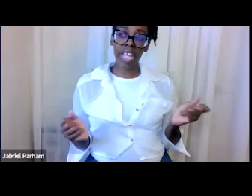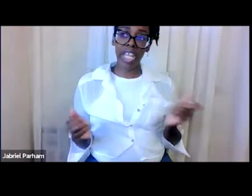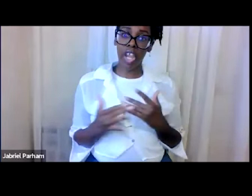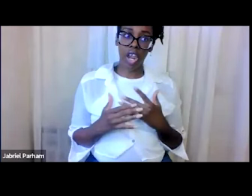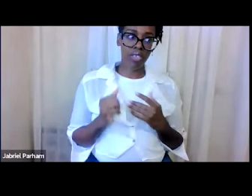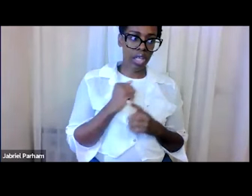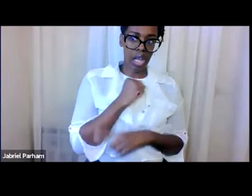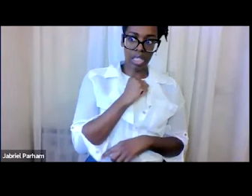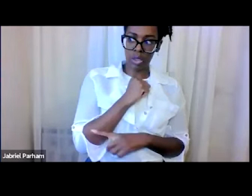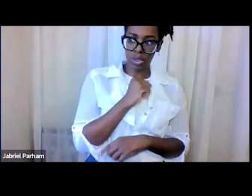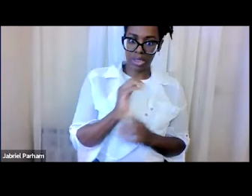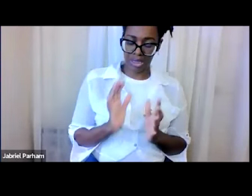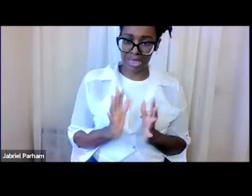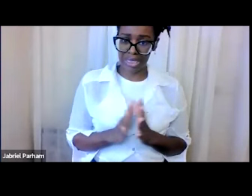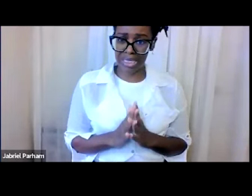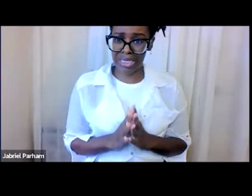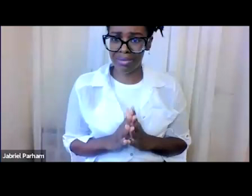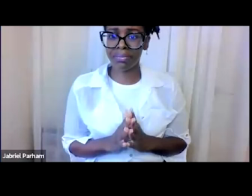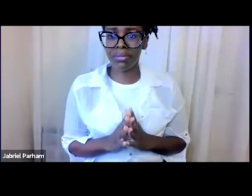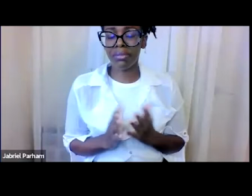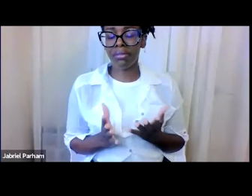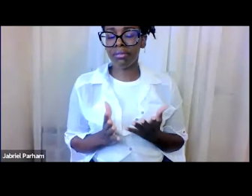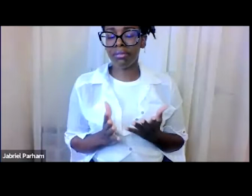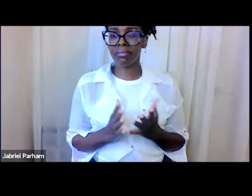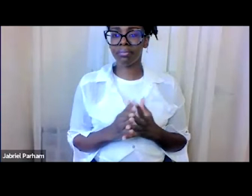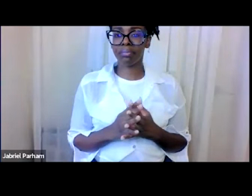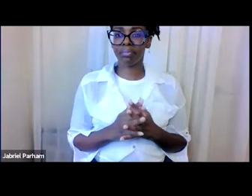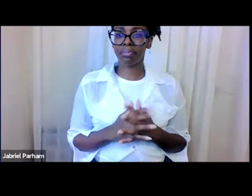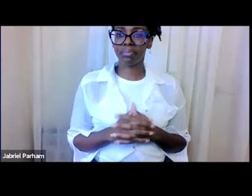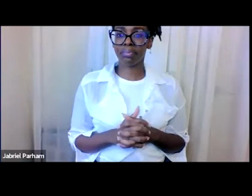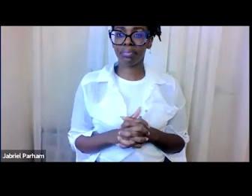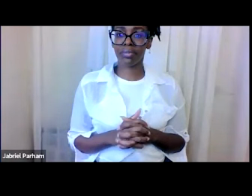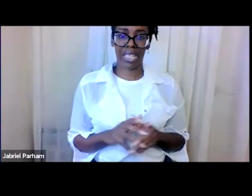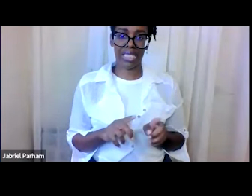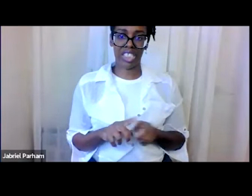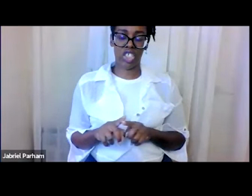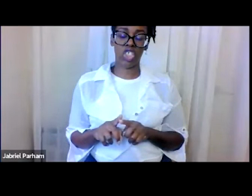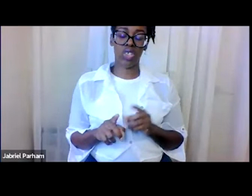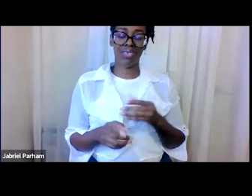that comes from those types of issues. So as Dr. Kelber highlighted in her presentation,